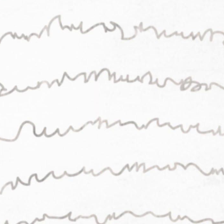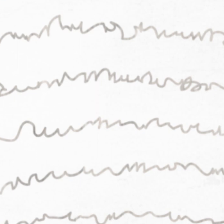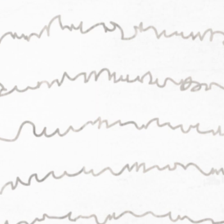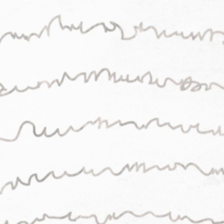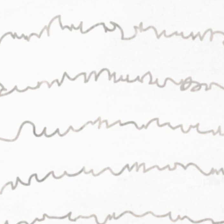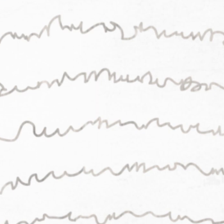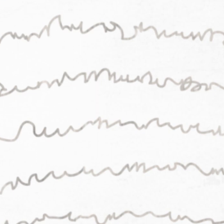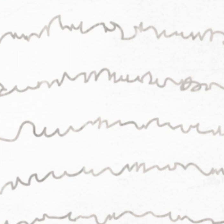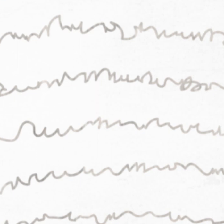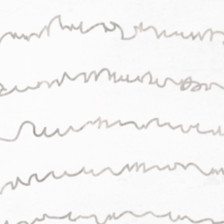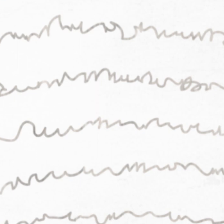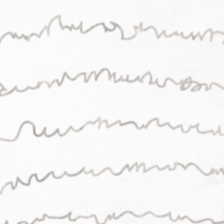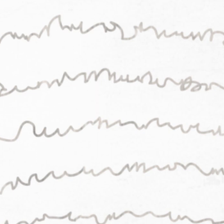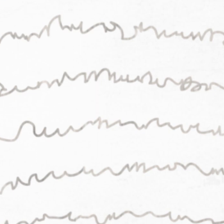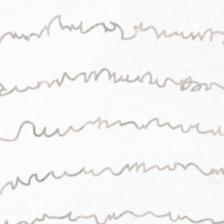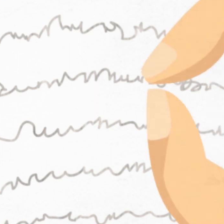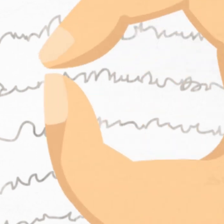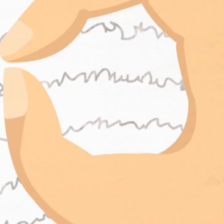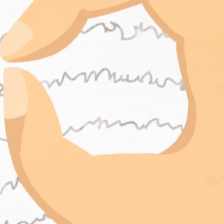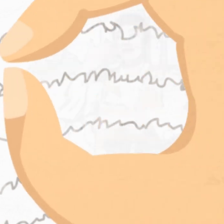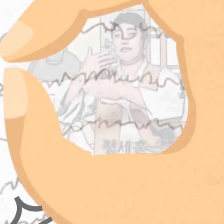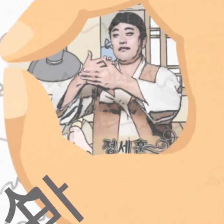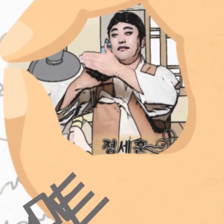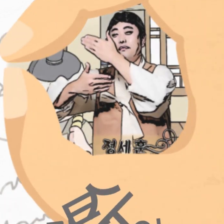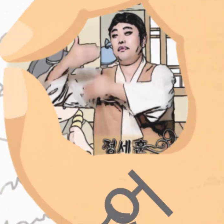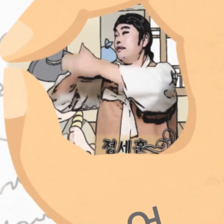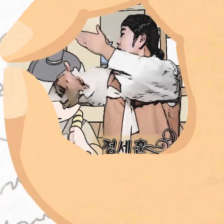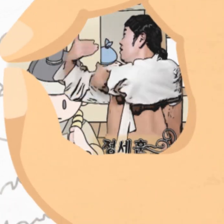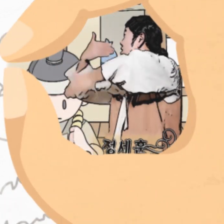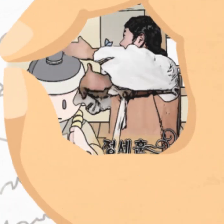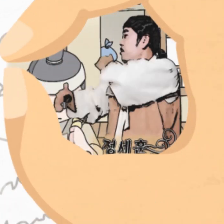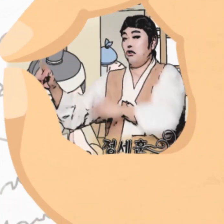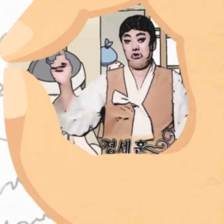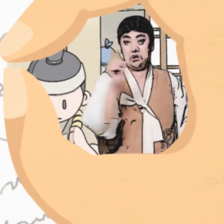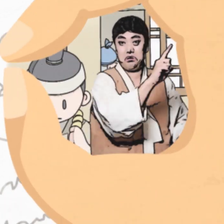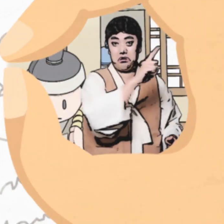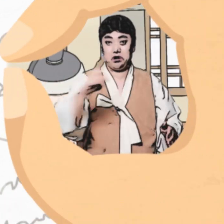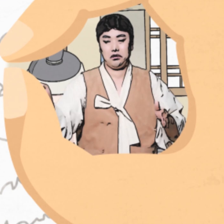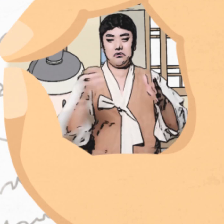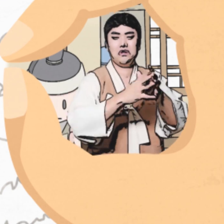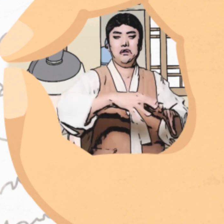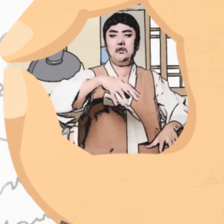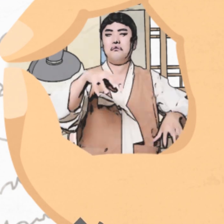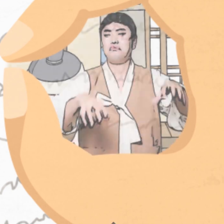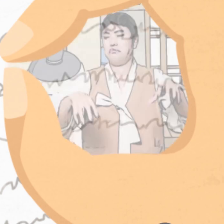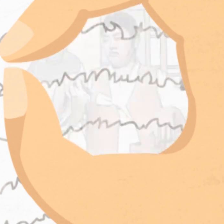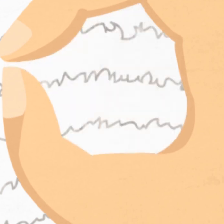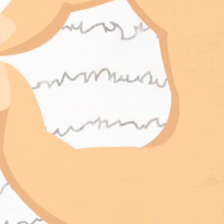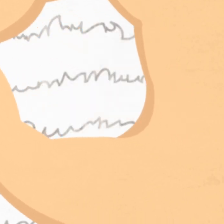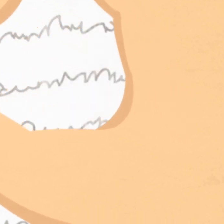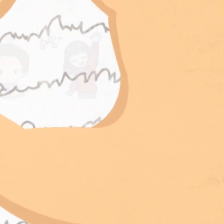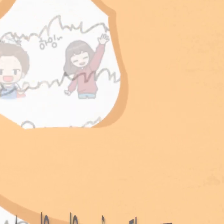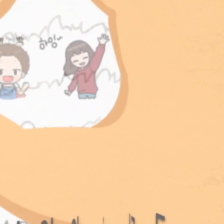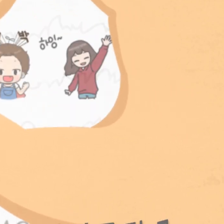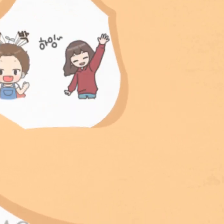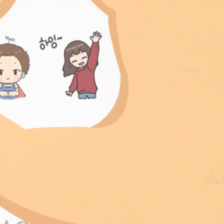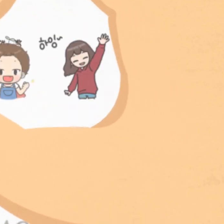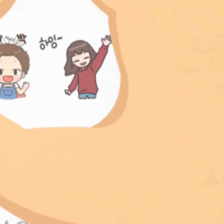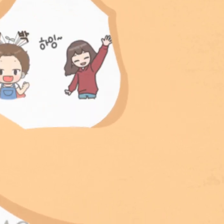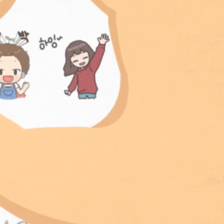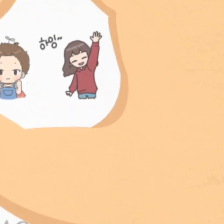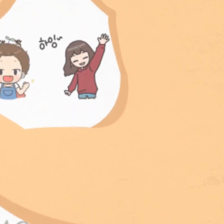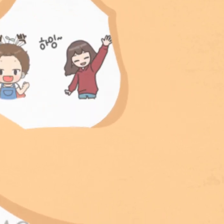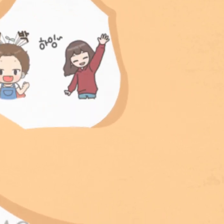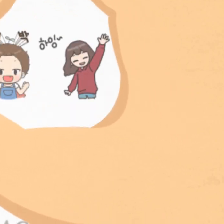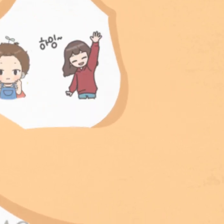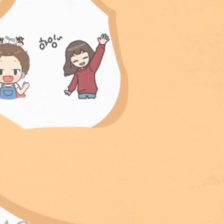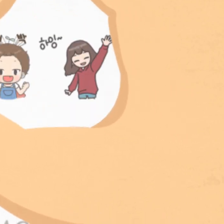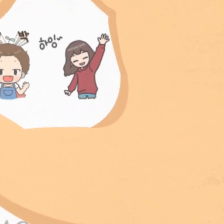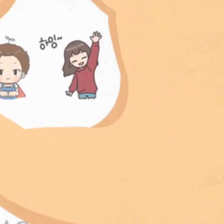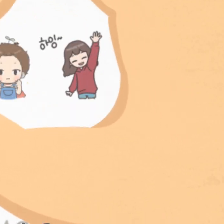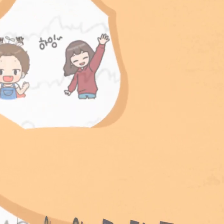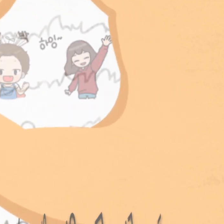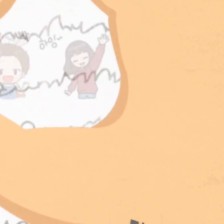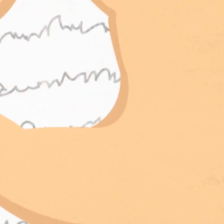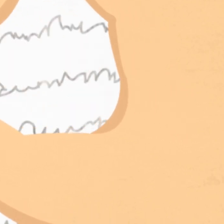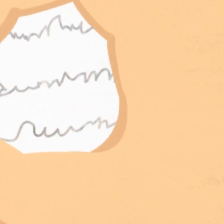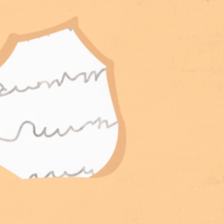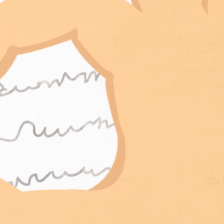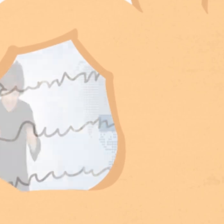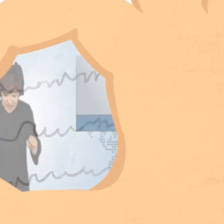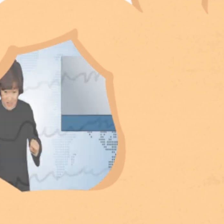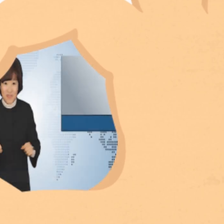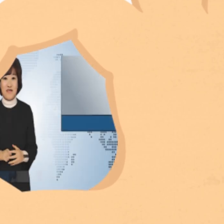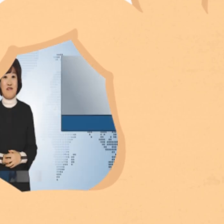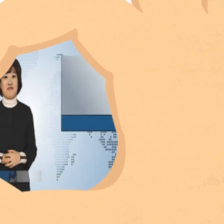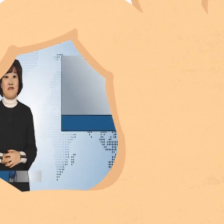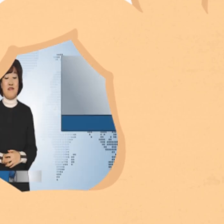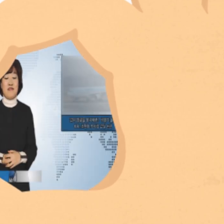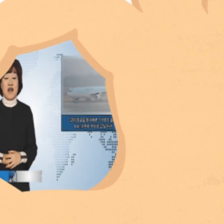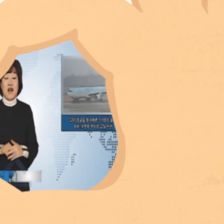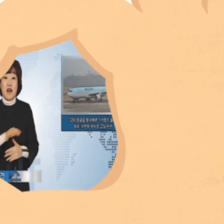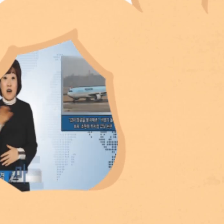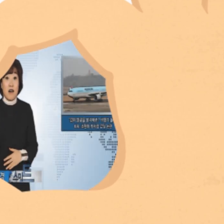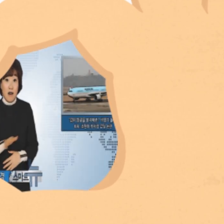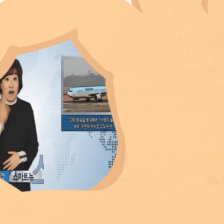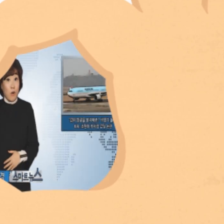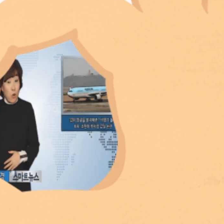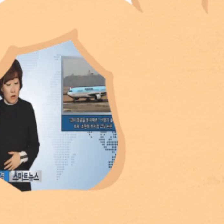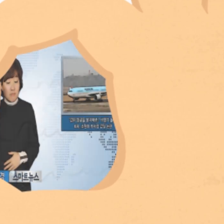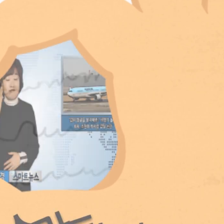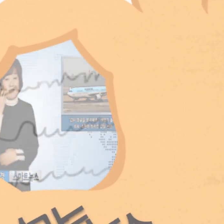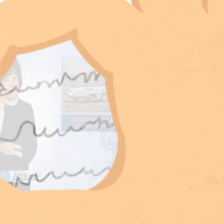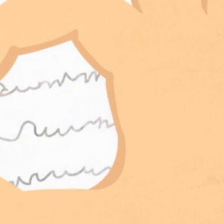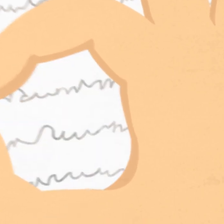I will show you the book in sign language.